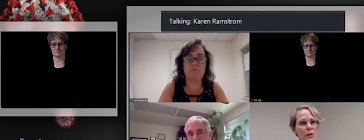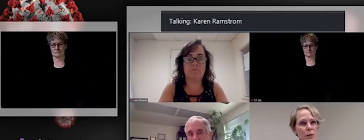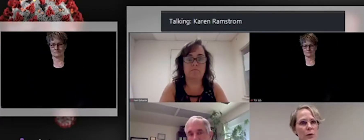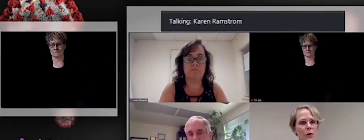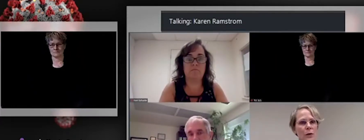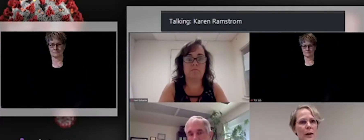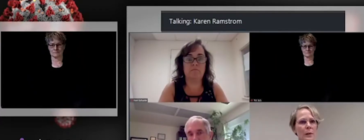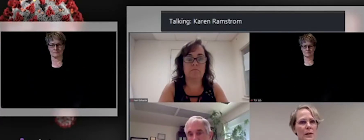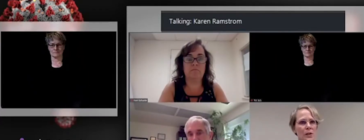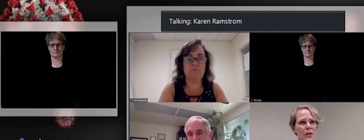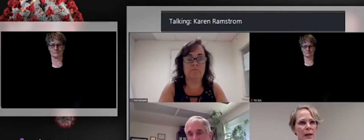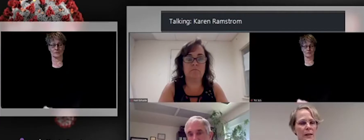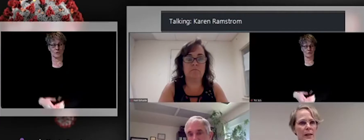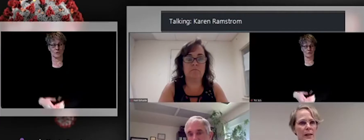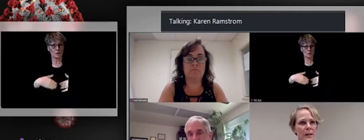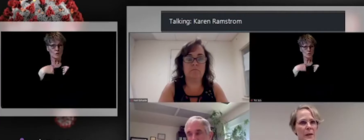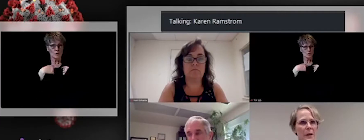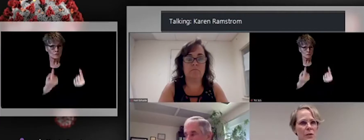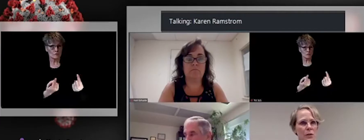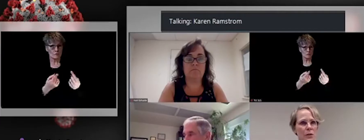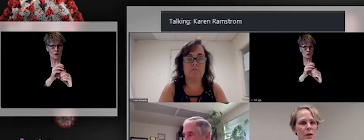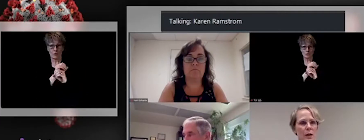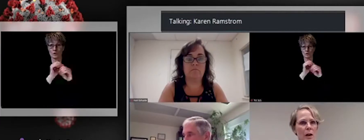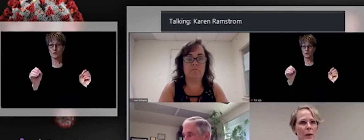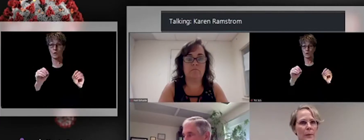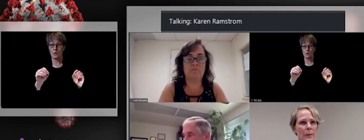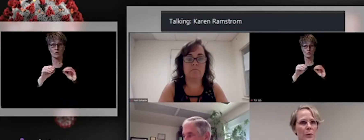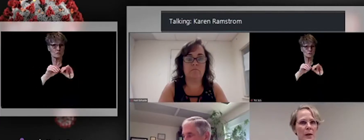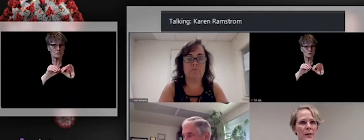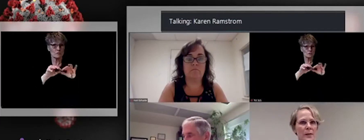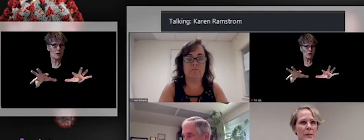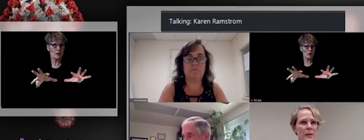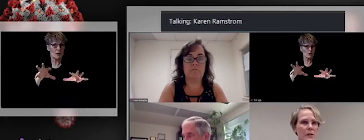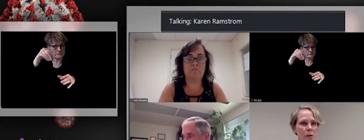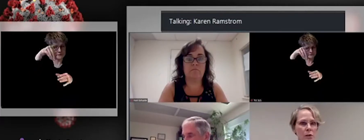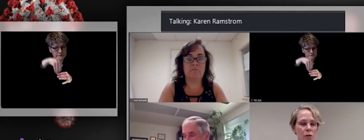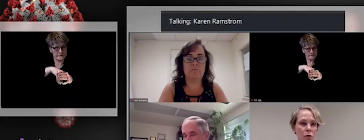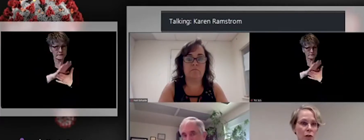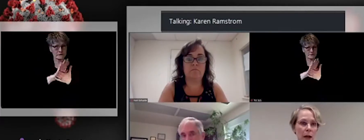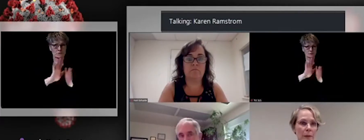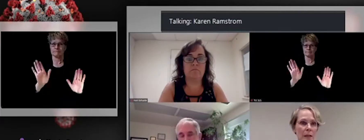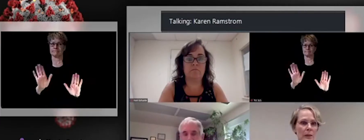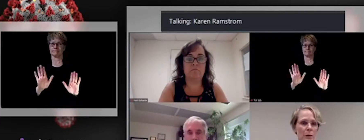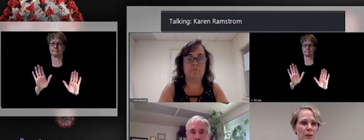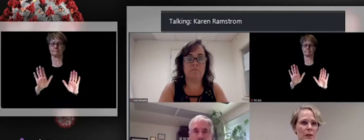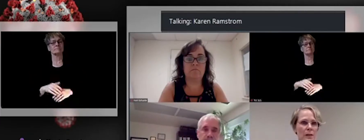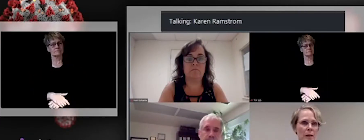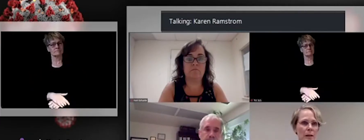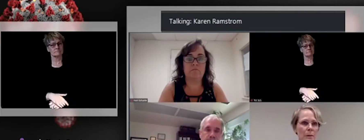within the school and that speaks to a rapid response and it still could happen even with